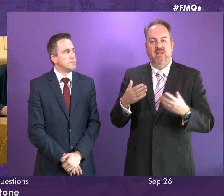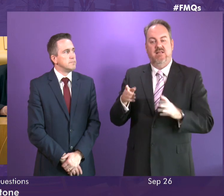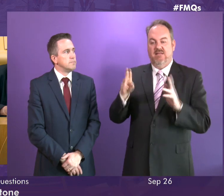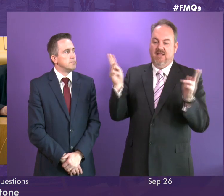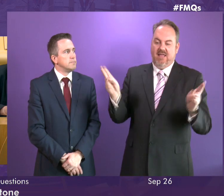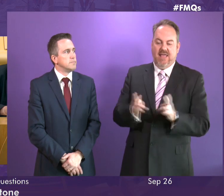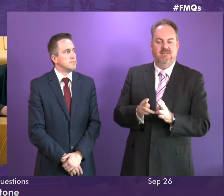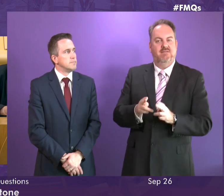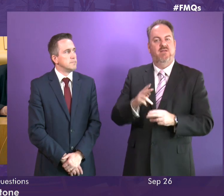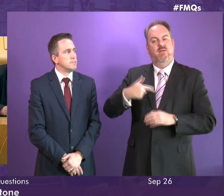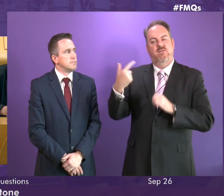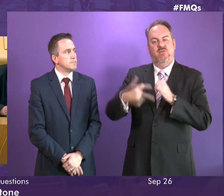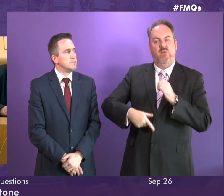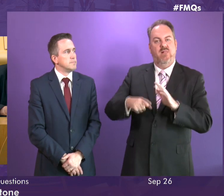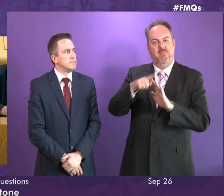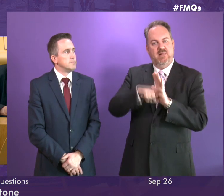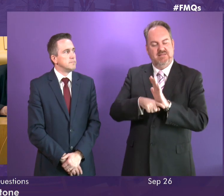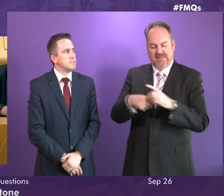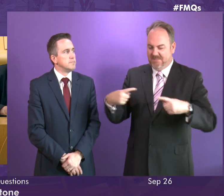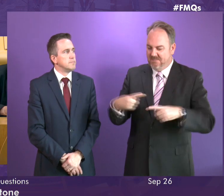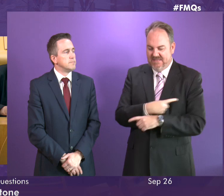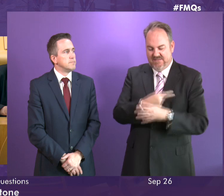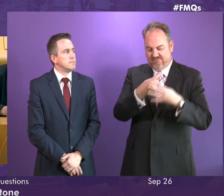poverty have been missed. The European Union air quality targets have been missed. The